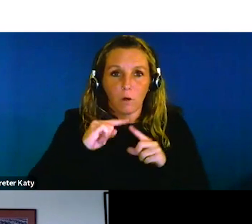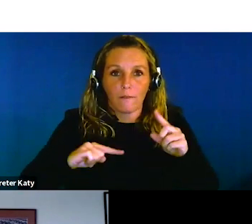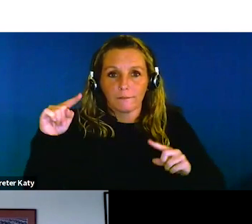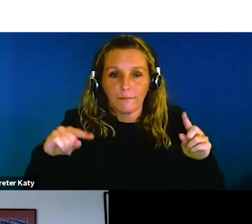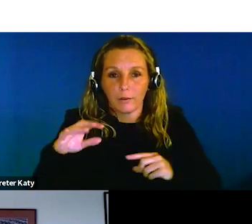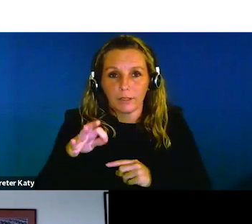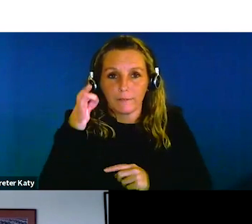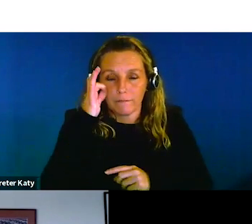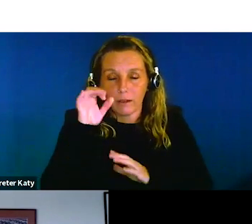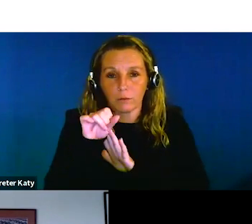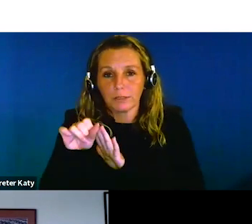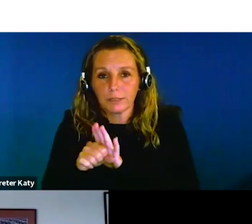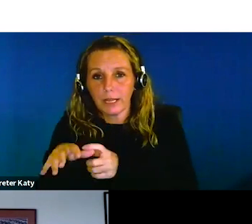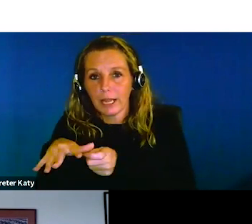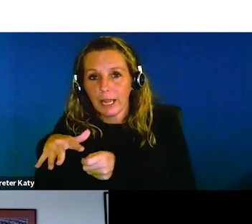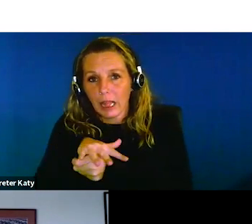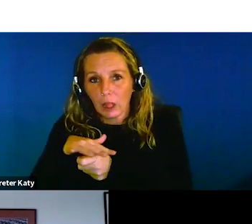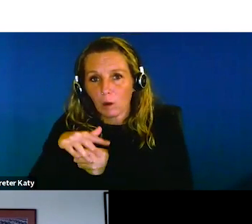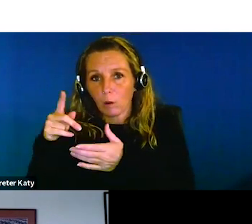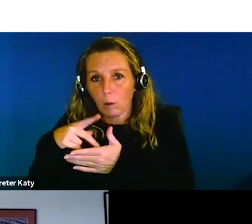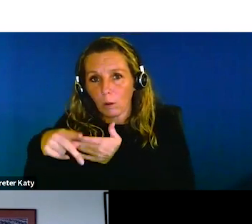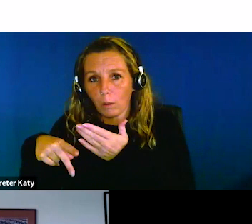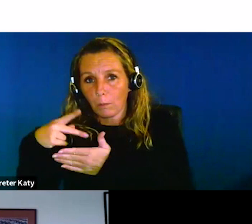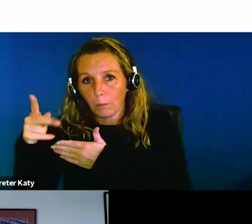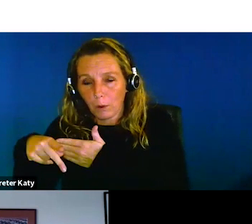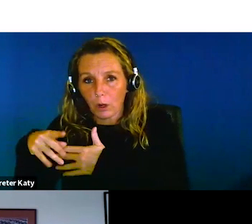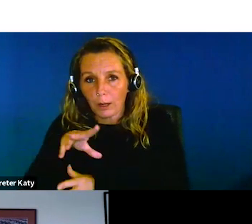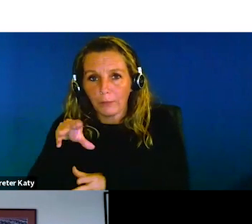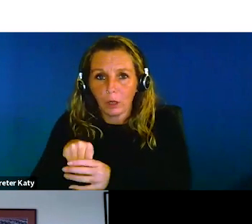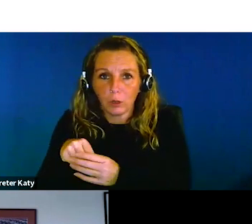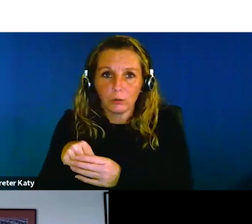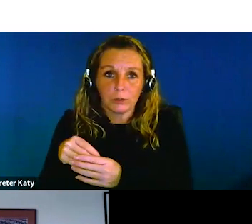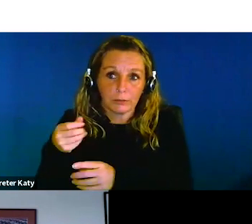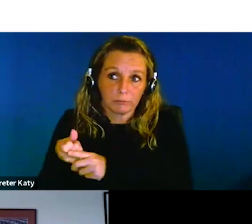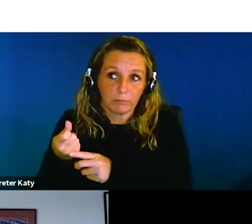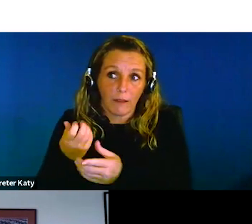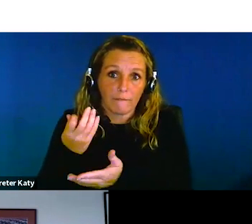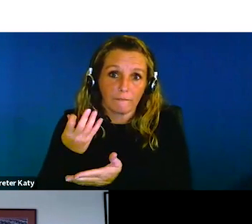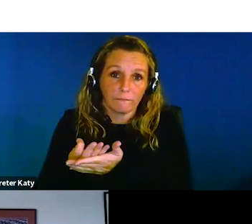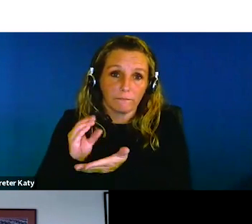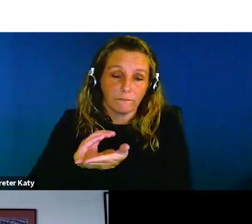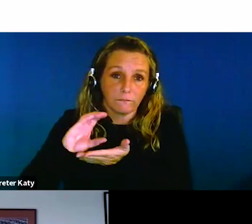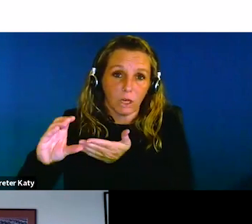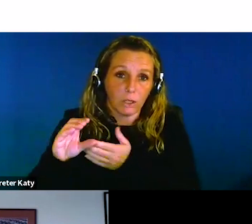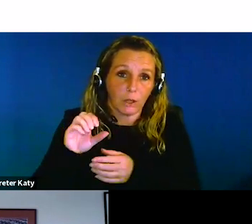state and local programs, including those funded by SAMHSA and herself,